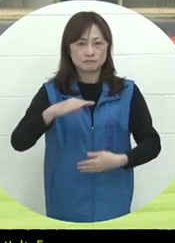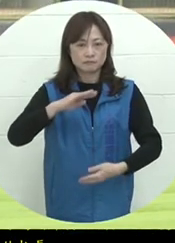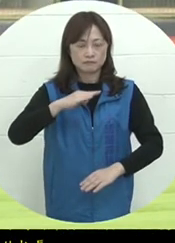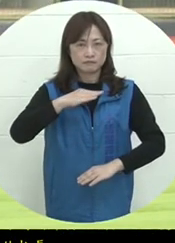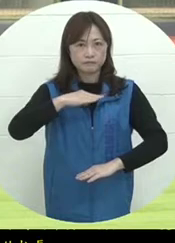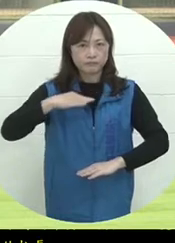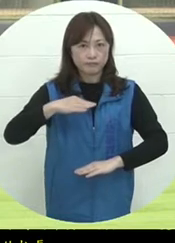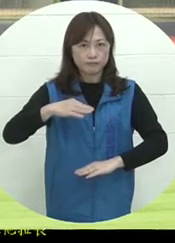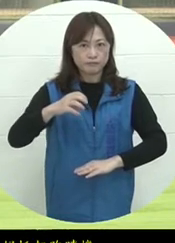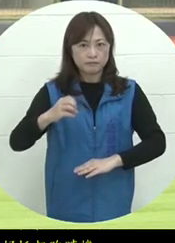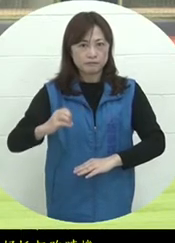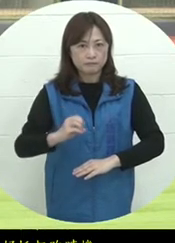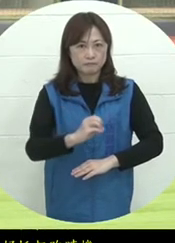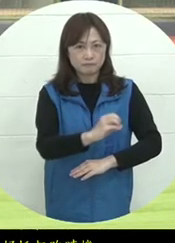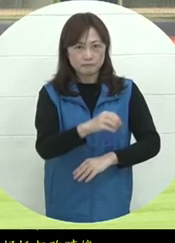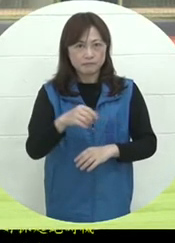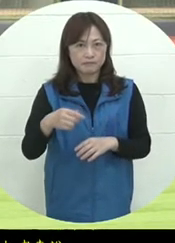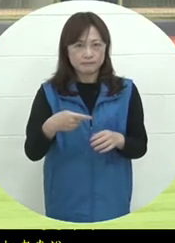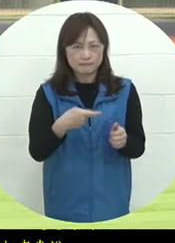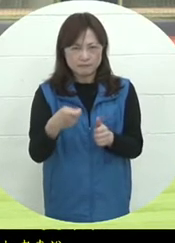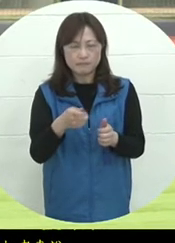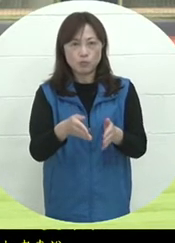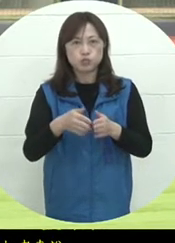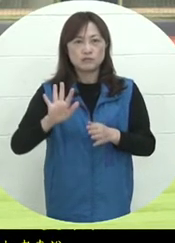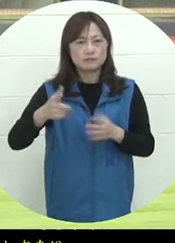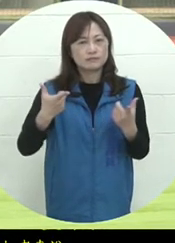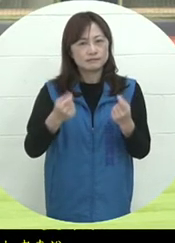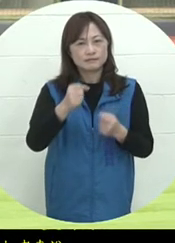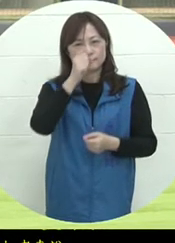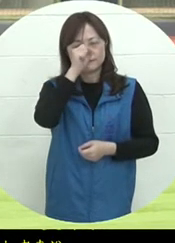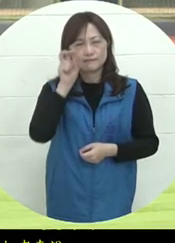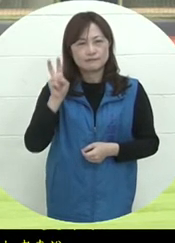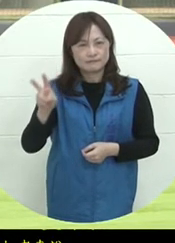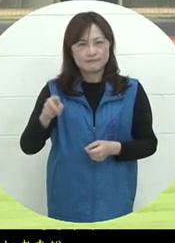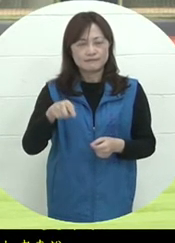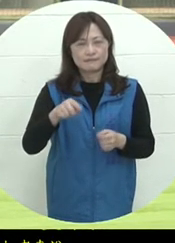It is better to find a way to destroy it after two strikes. To maintain the fierce battle with the pitcher,